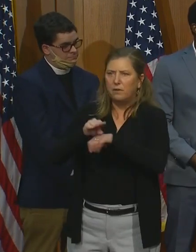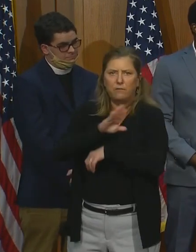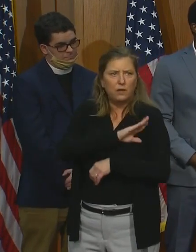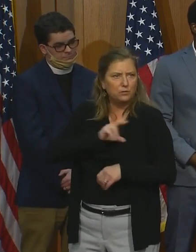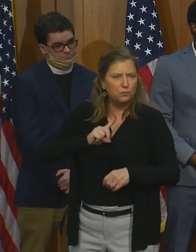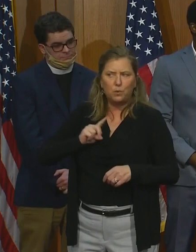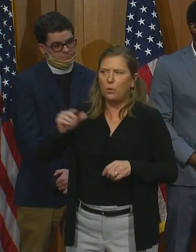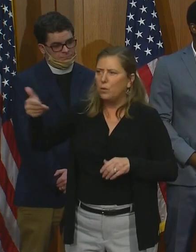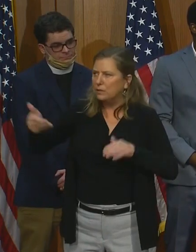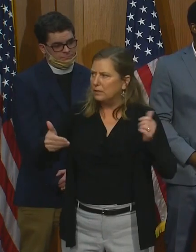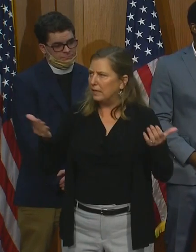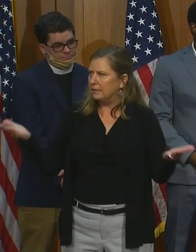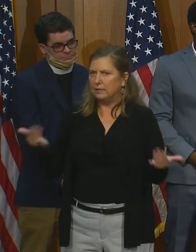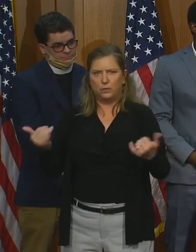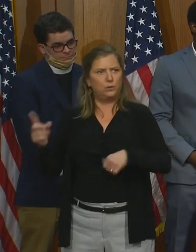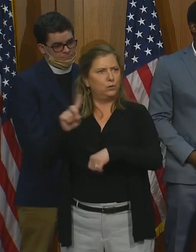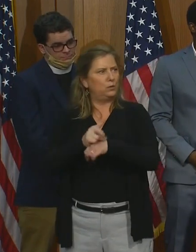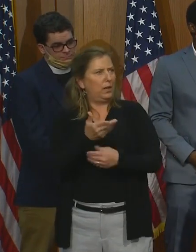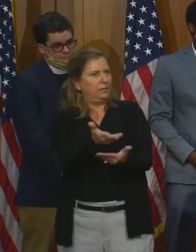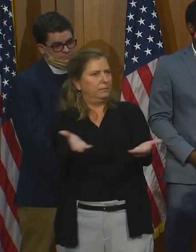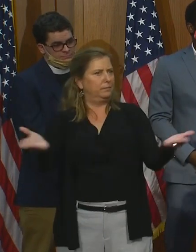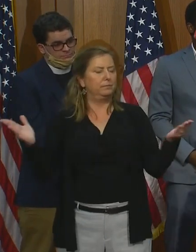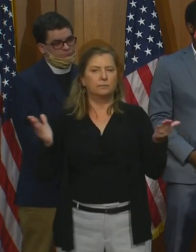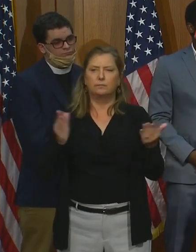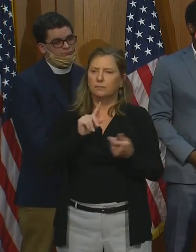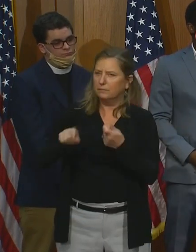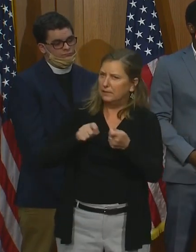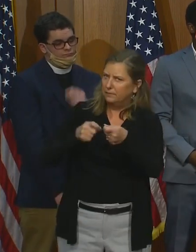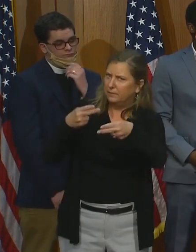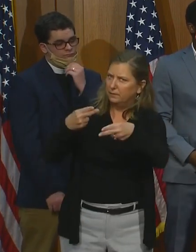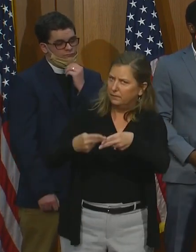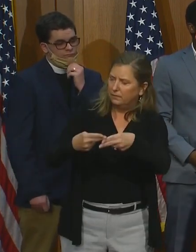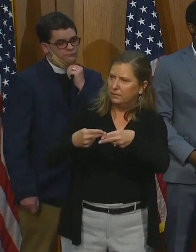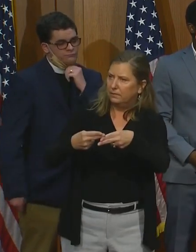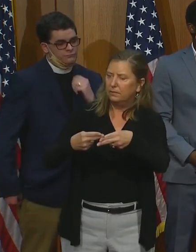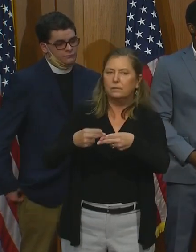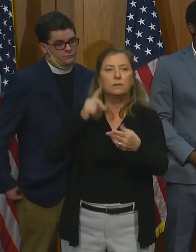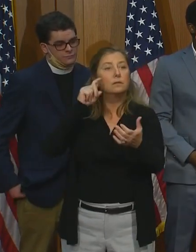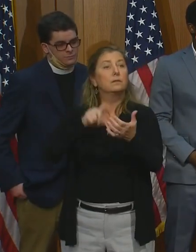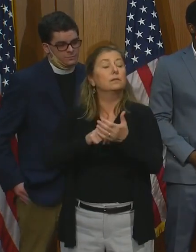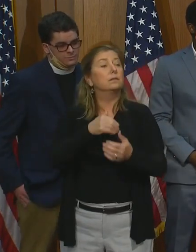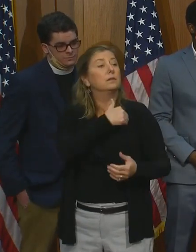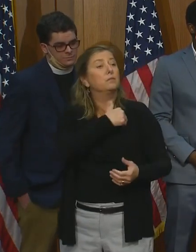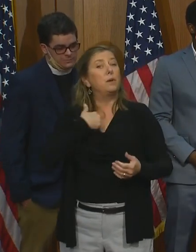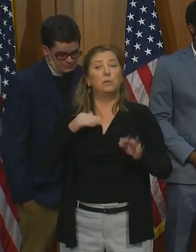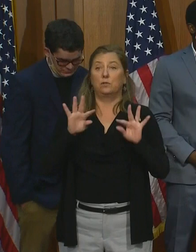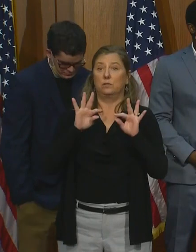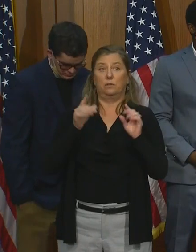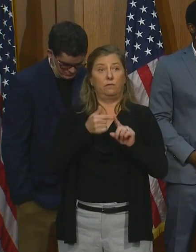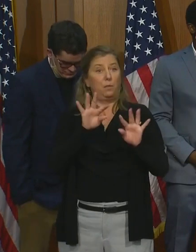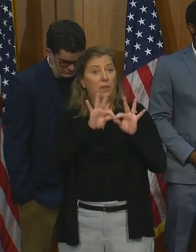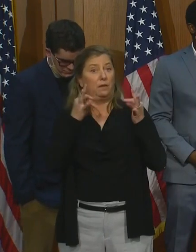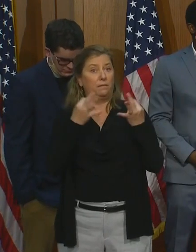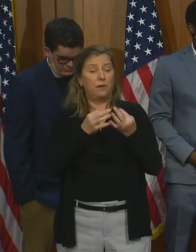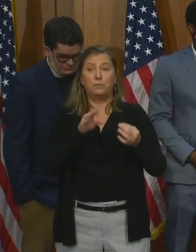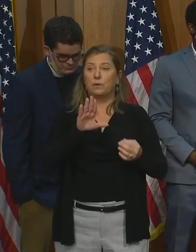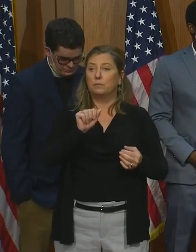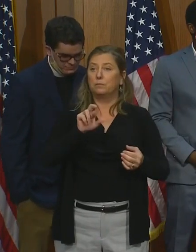MEMBERS OF OUR ADVISORY BOARDS AND OTHER GUESTS WHO ARE HERE.